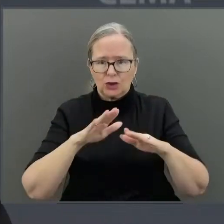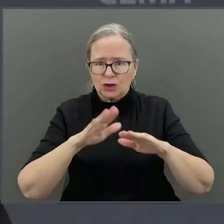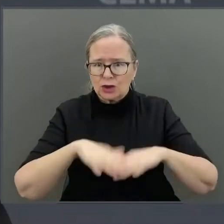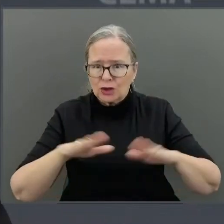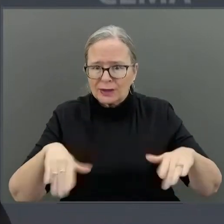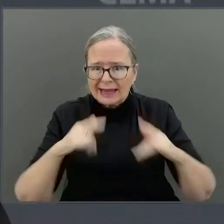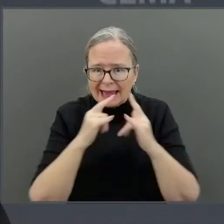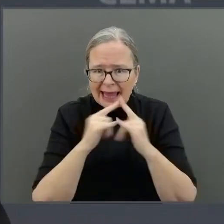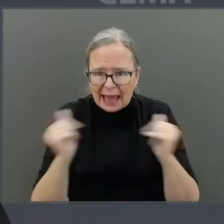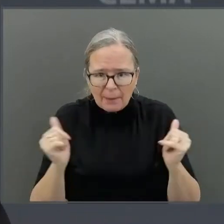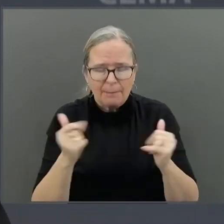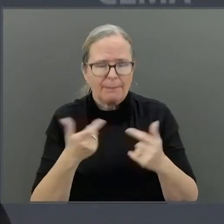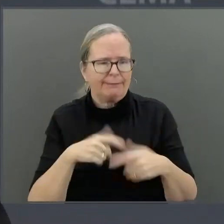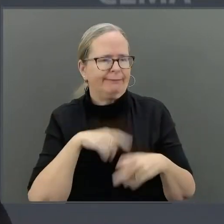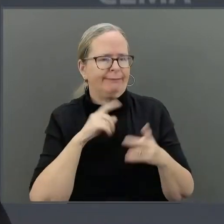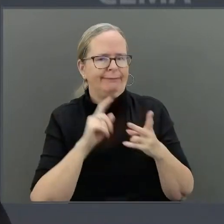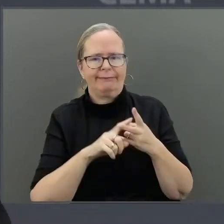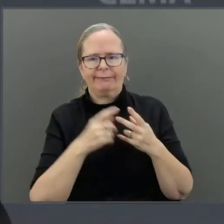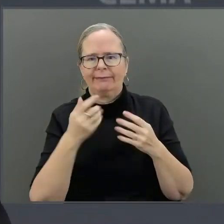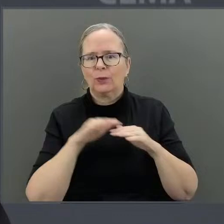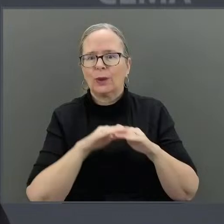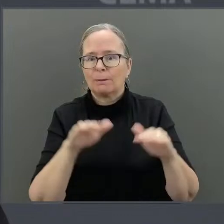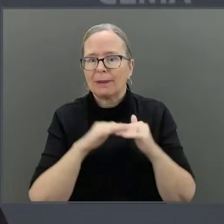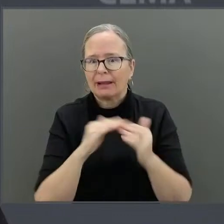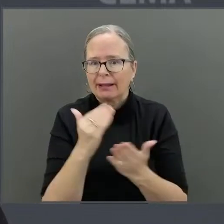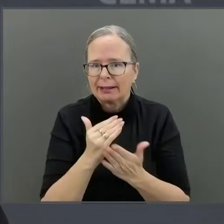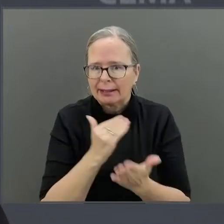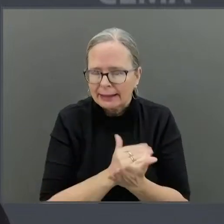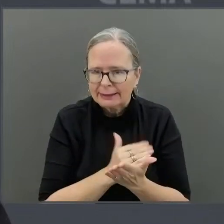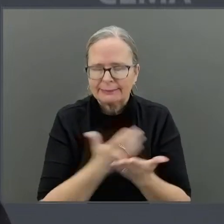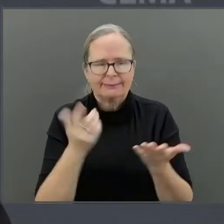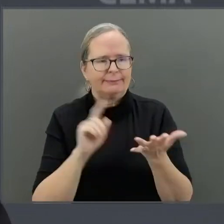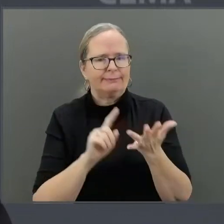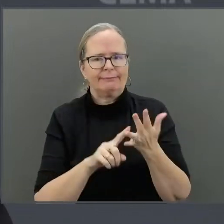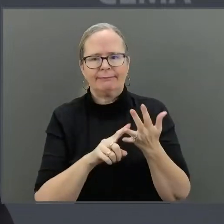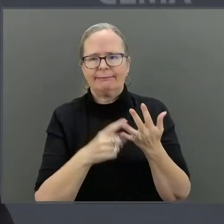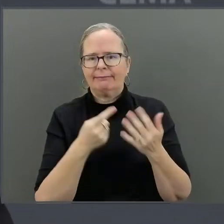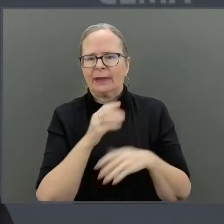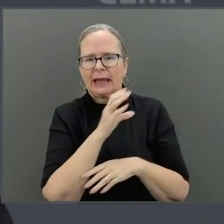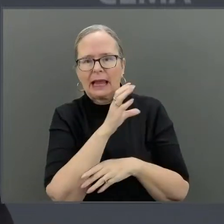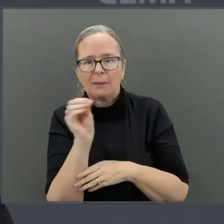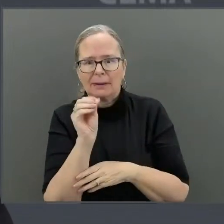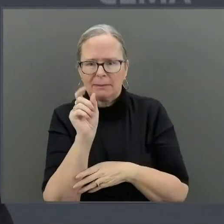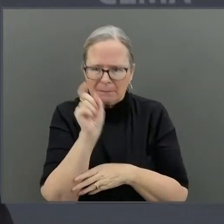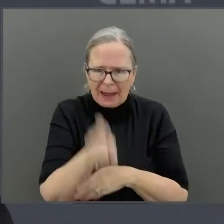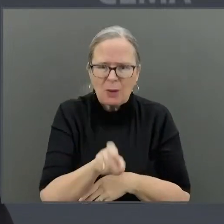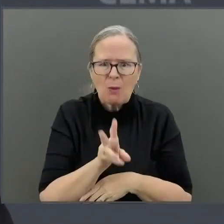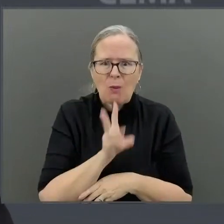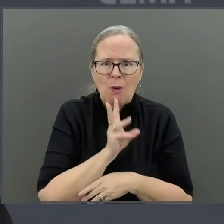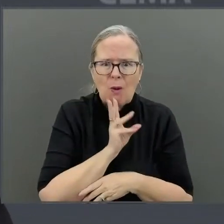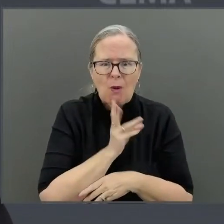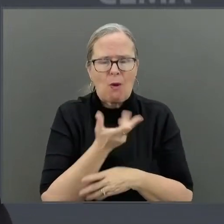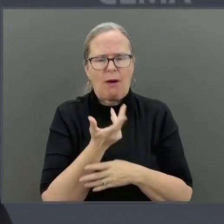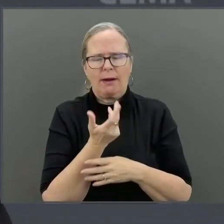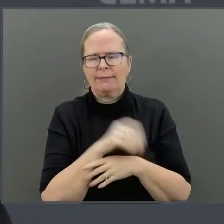their livelihood to pay for things like school and lodging I know again we know we are asking a lot